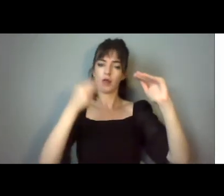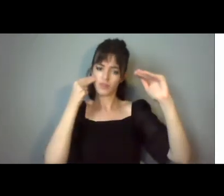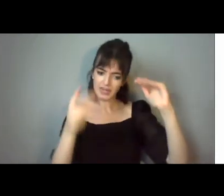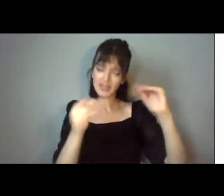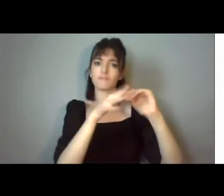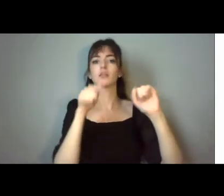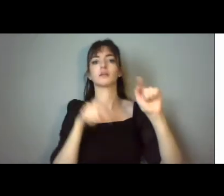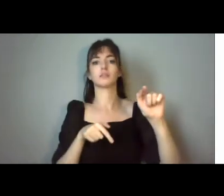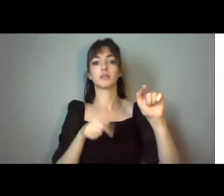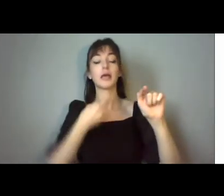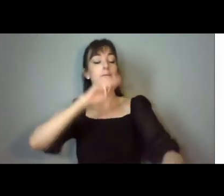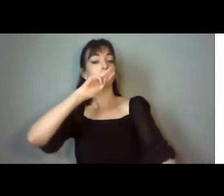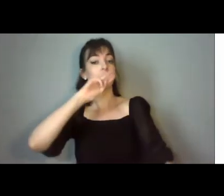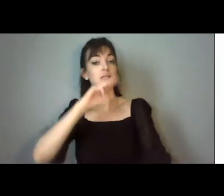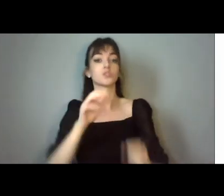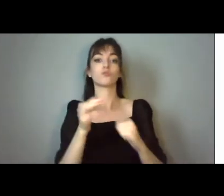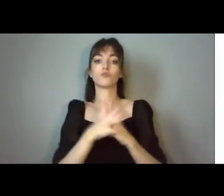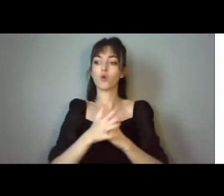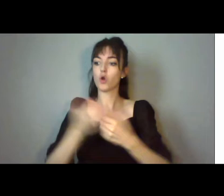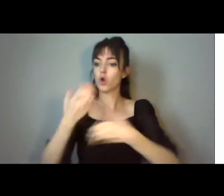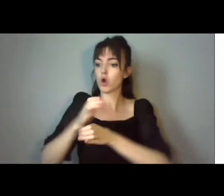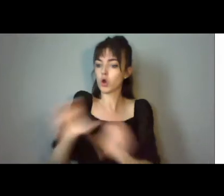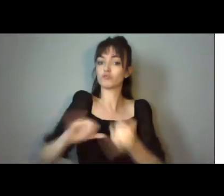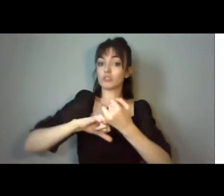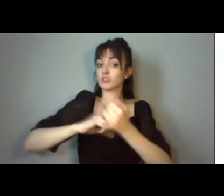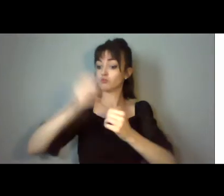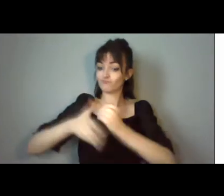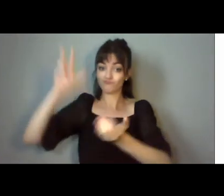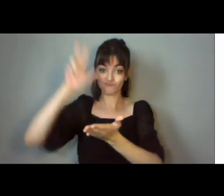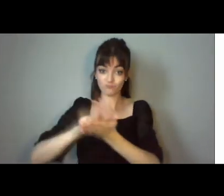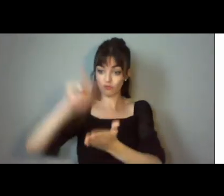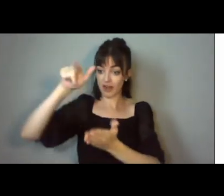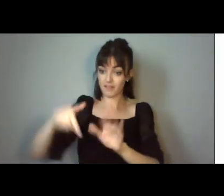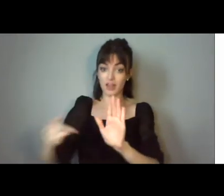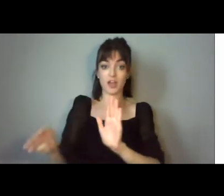means that for countries that have ratified the convention, they must immediately begin